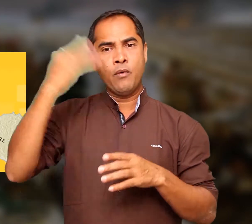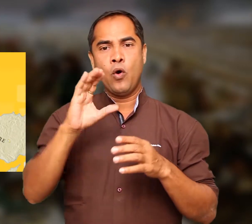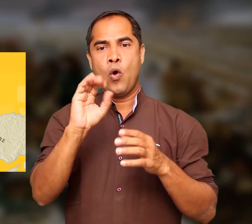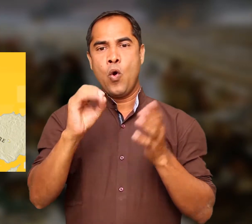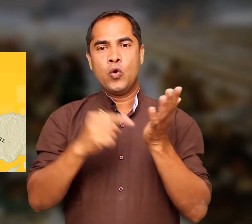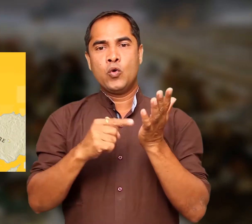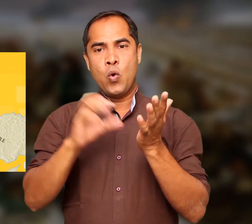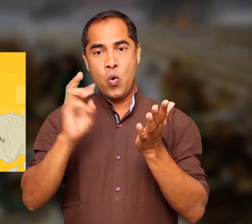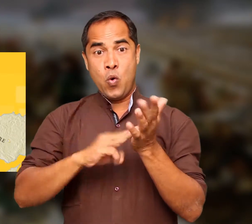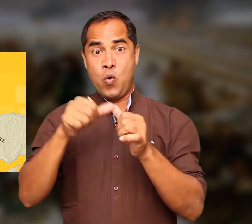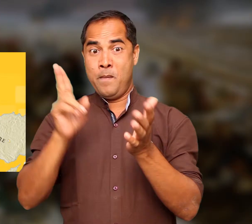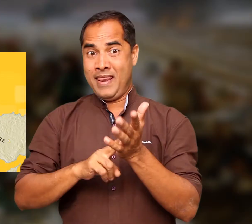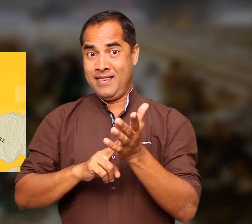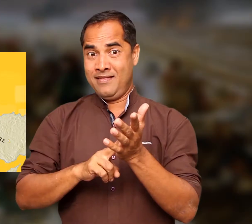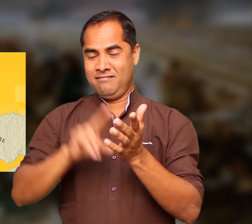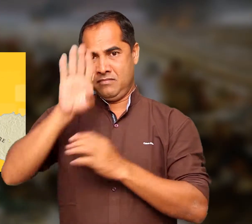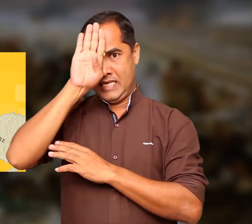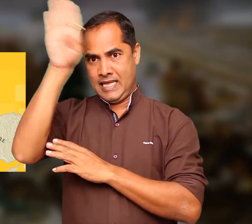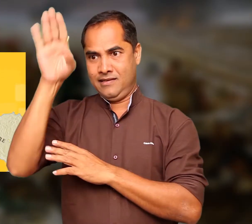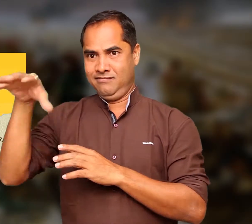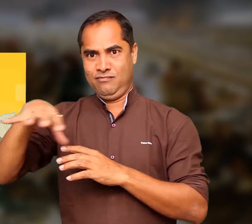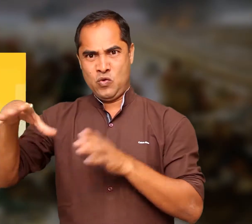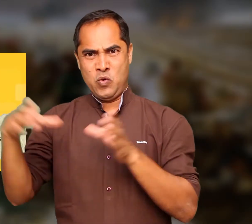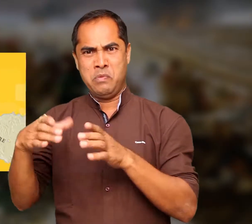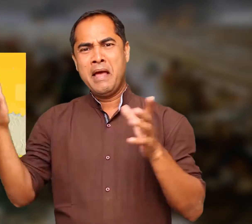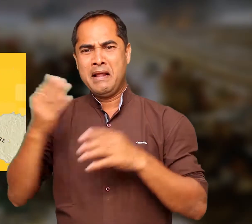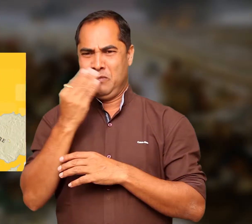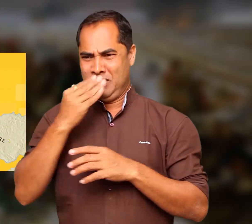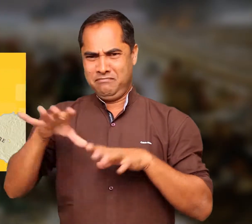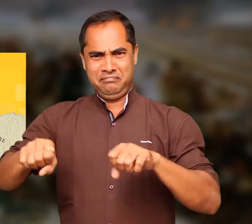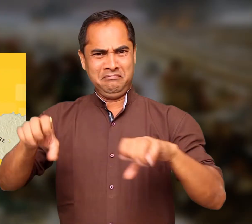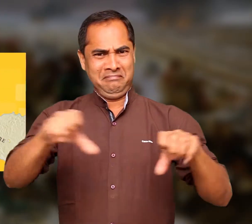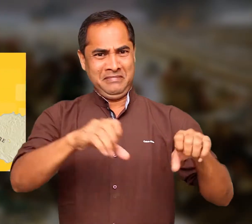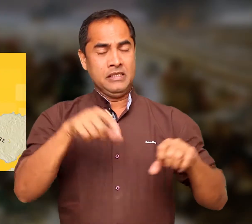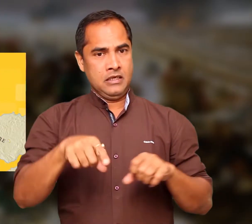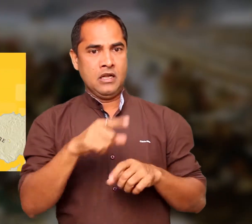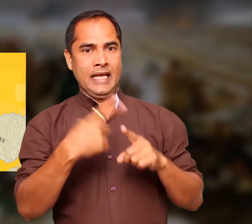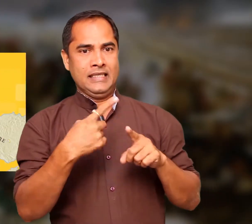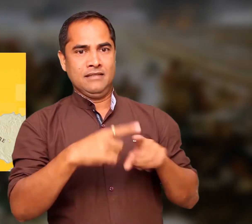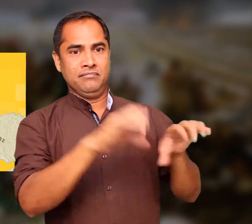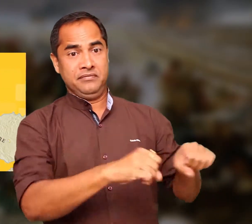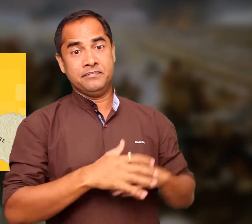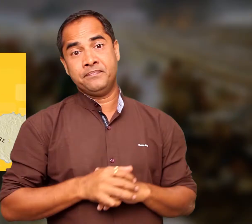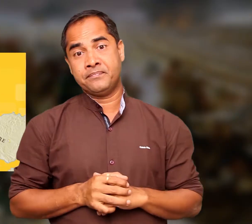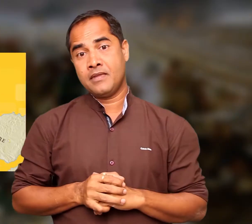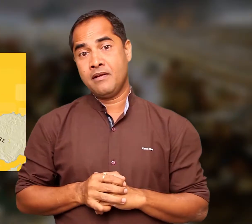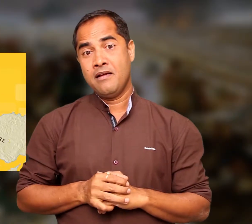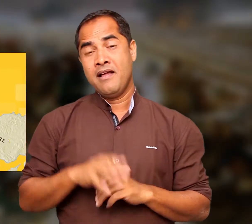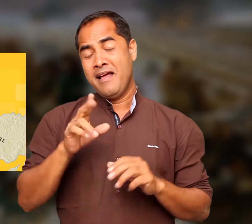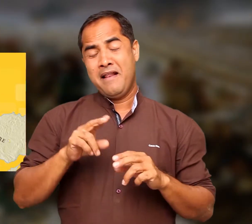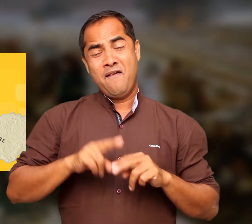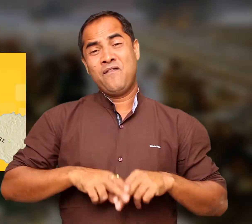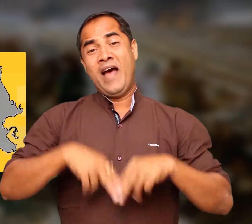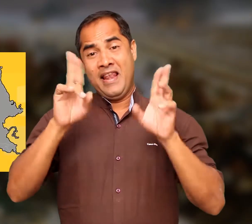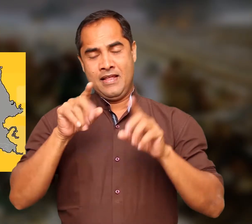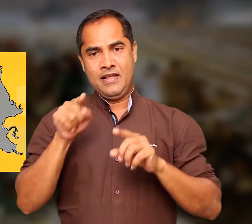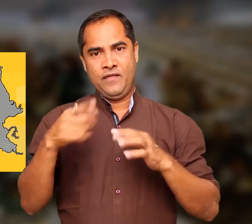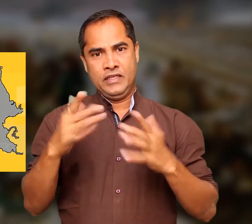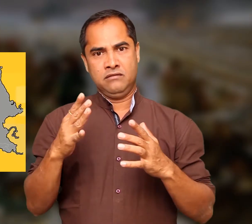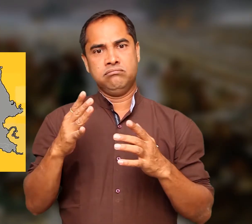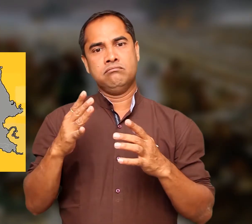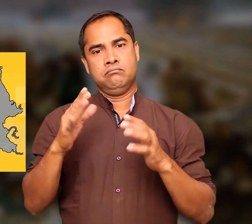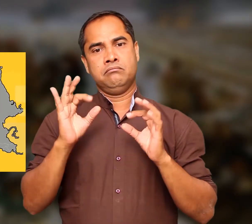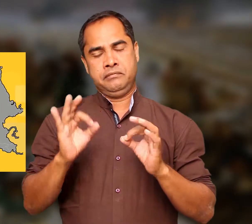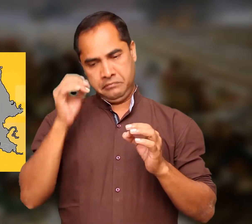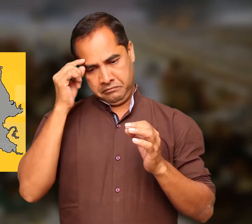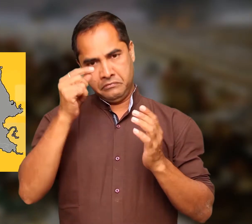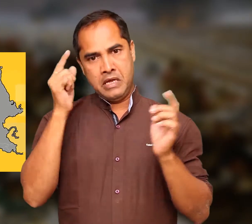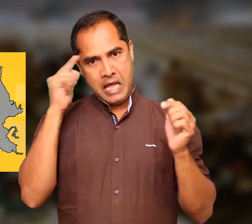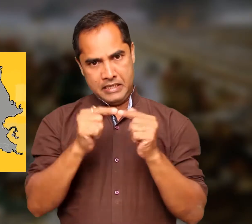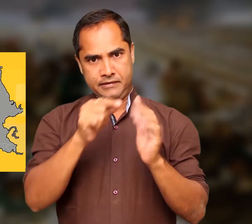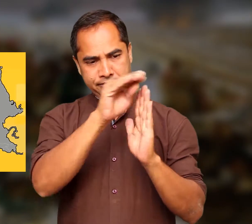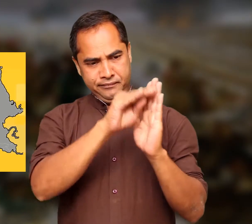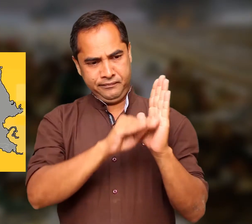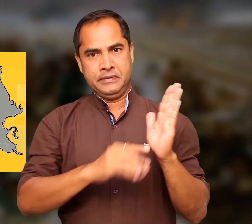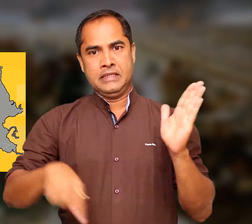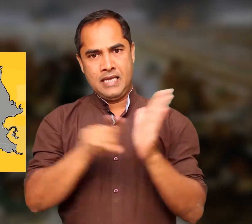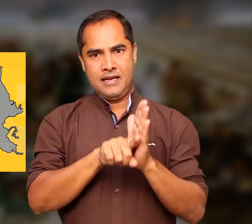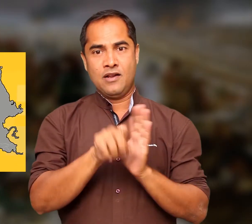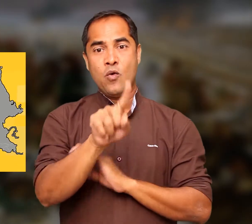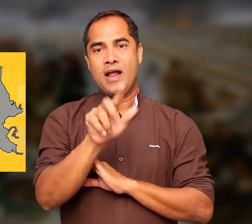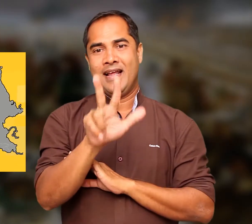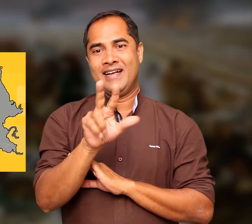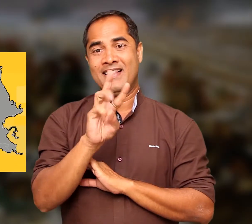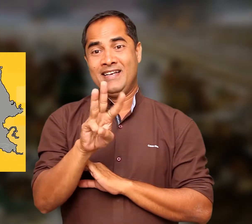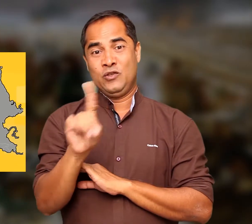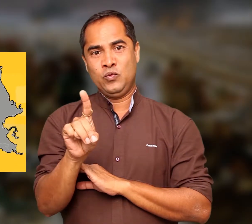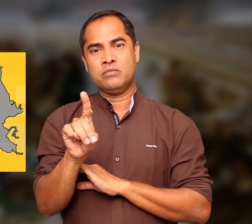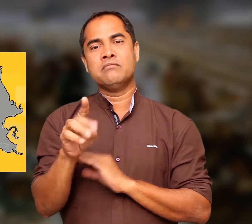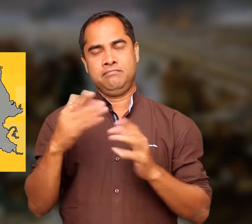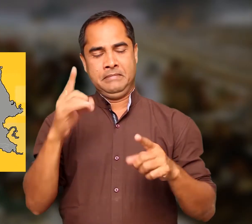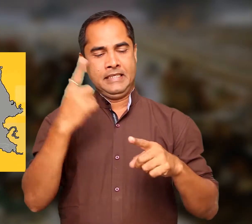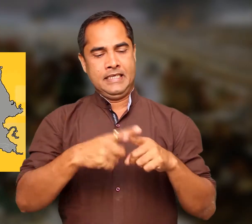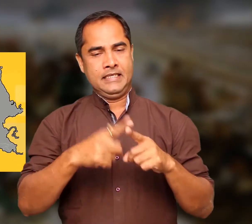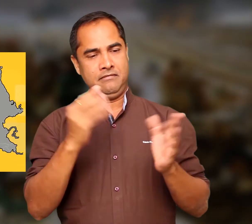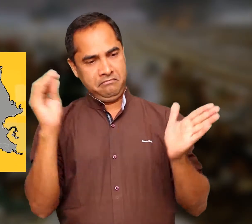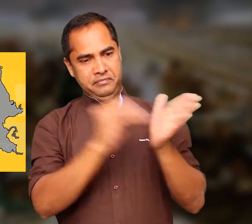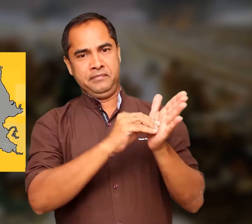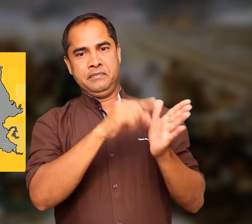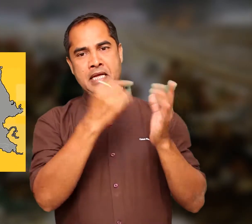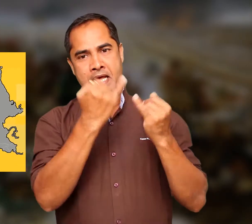Empire. Finally, there was a treaty signed in 1832, which recognized Greece as an